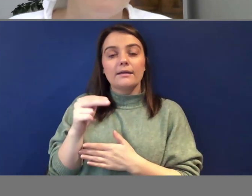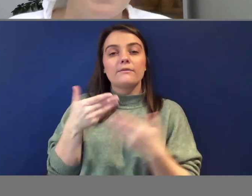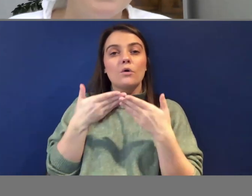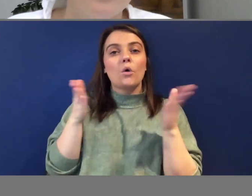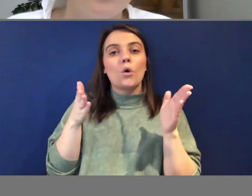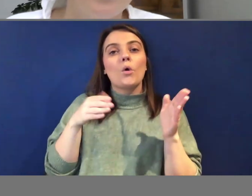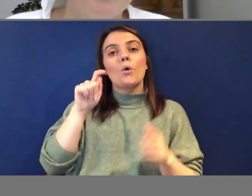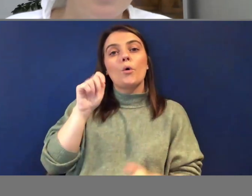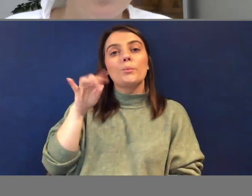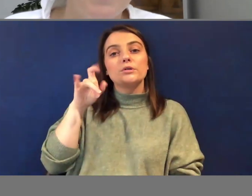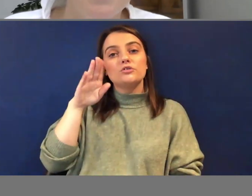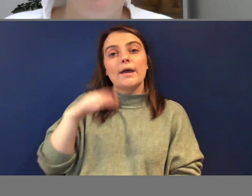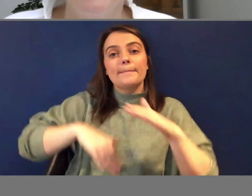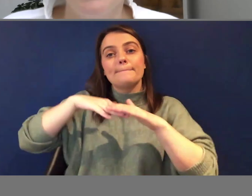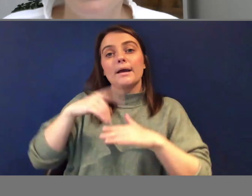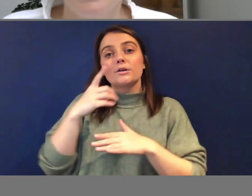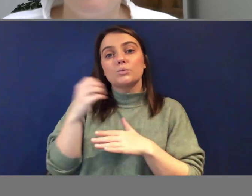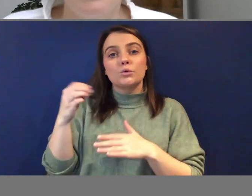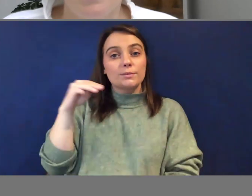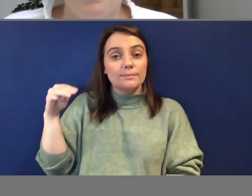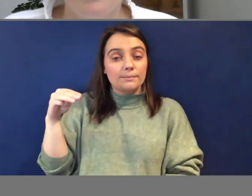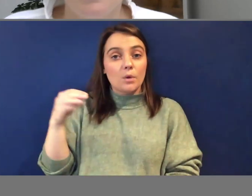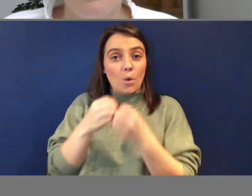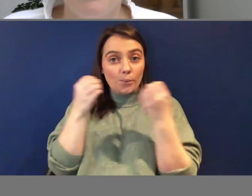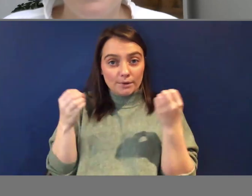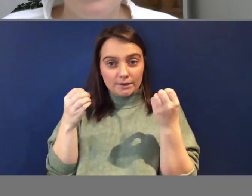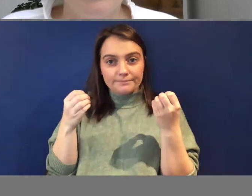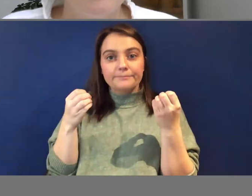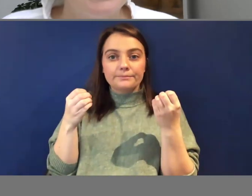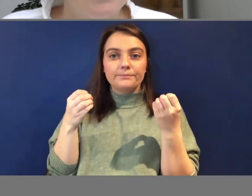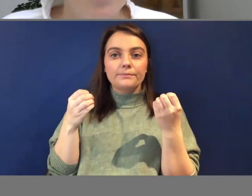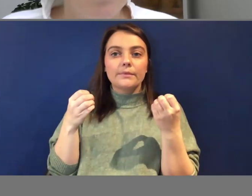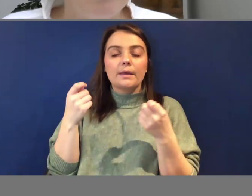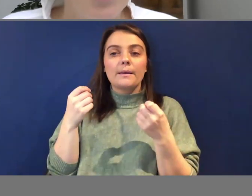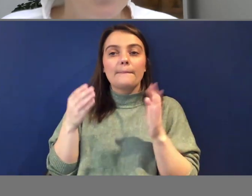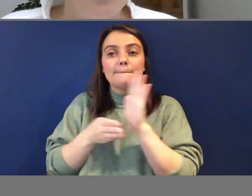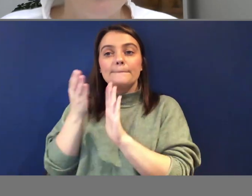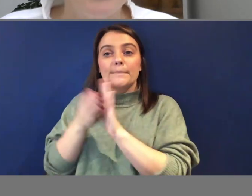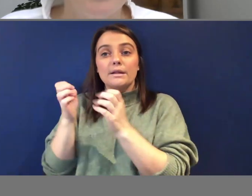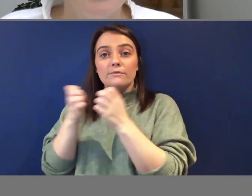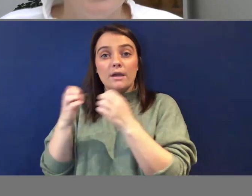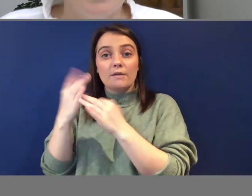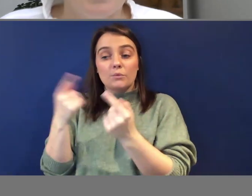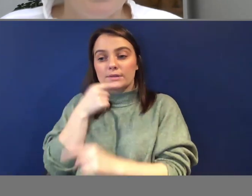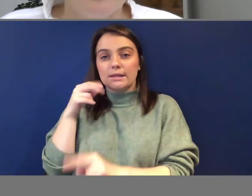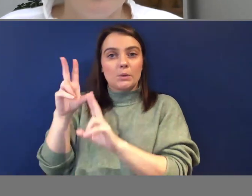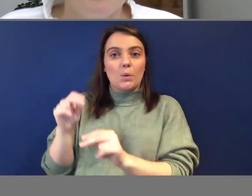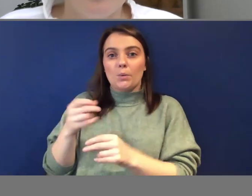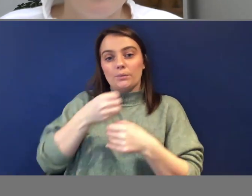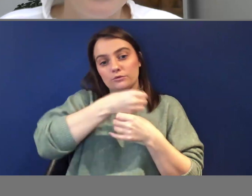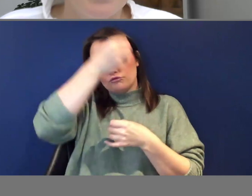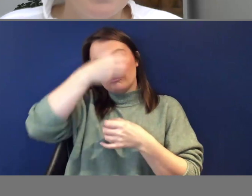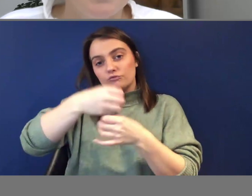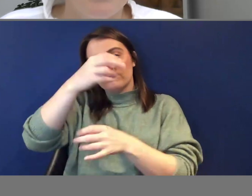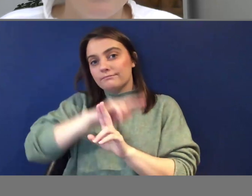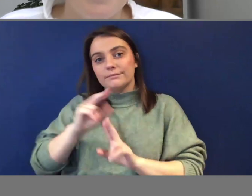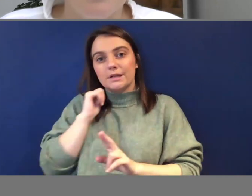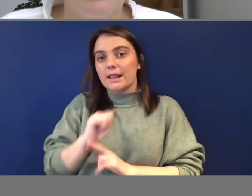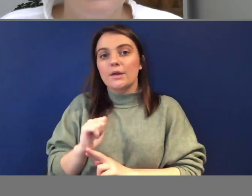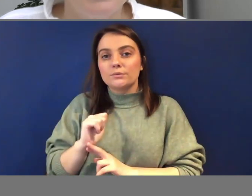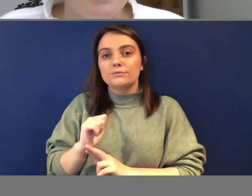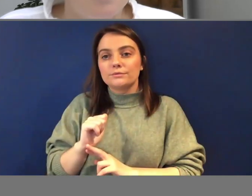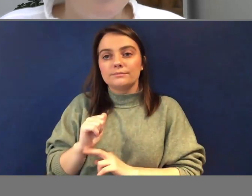with a Max 100 Mil opening and the buildings for everyone says no open no open treads permissible